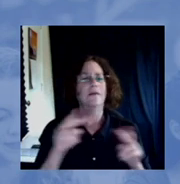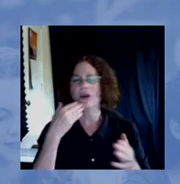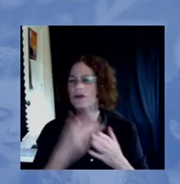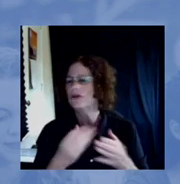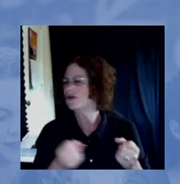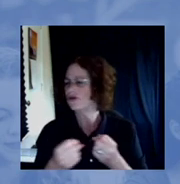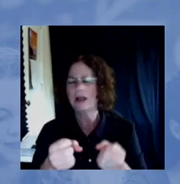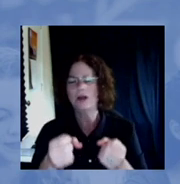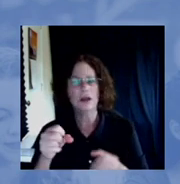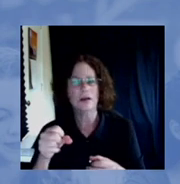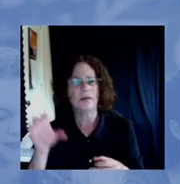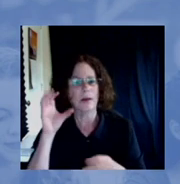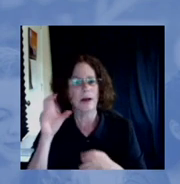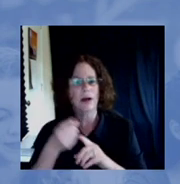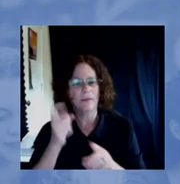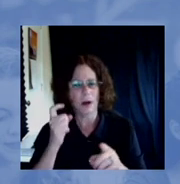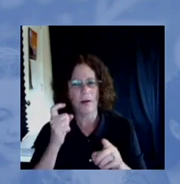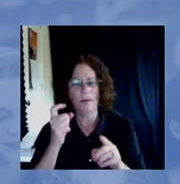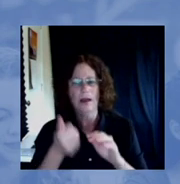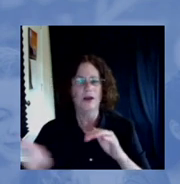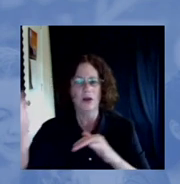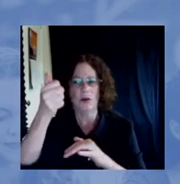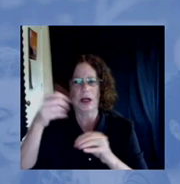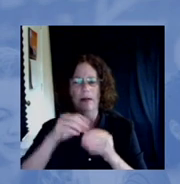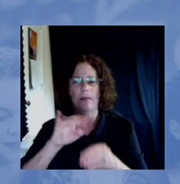FROM SUPERINTENDENT DOWN IN MIAMI DADE. THANK YOU FOR THOSE PRACTICAL STRATEGIES.